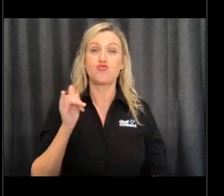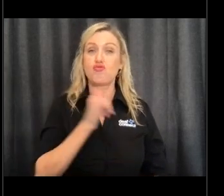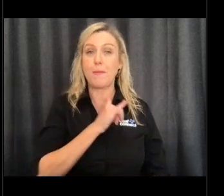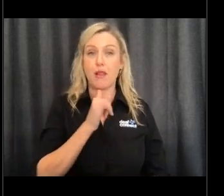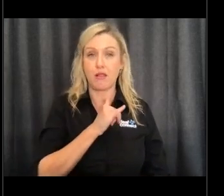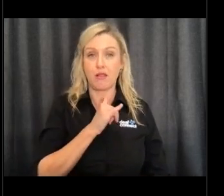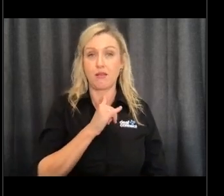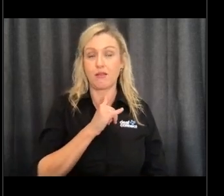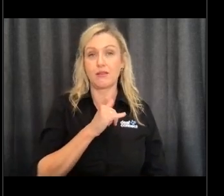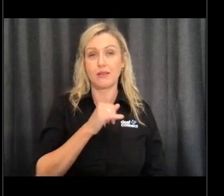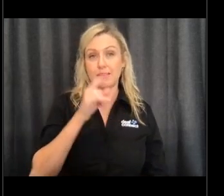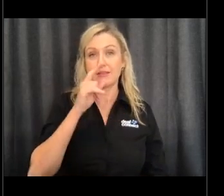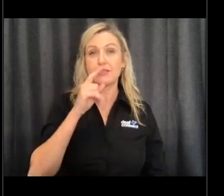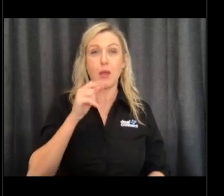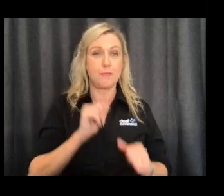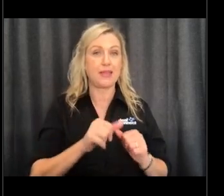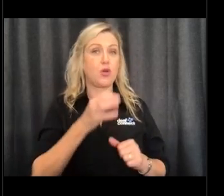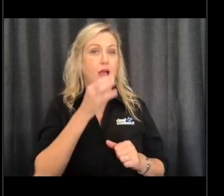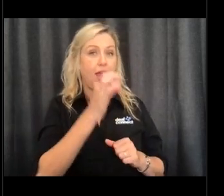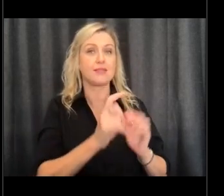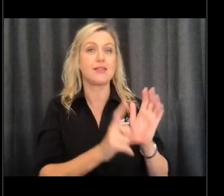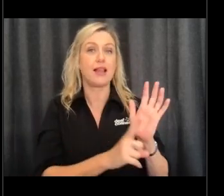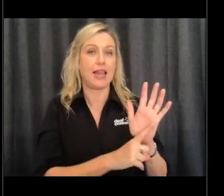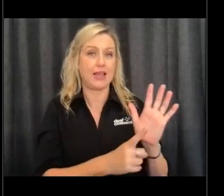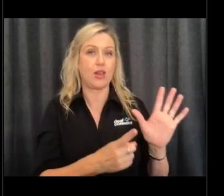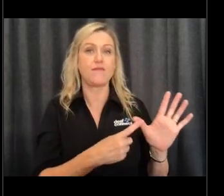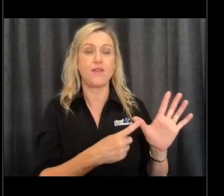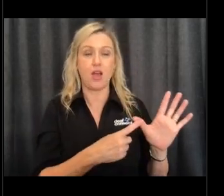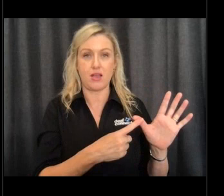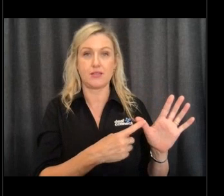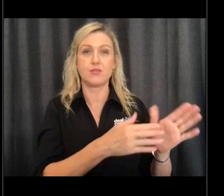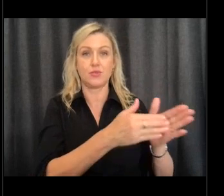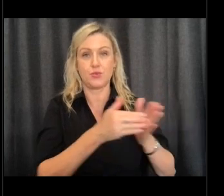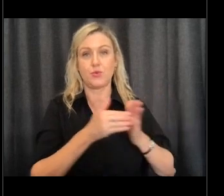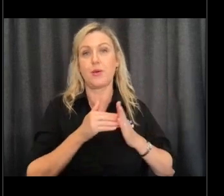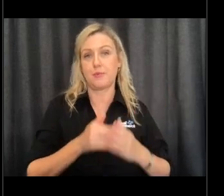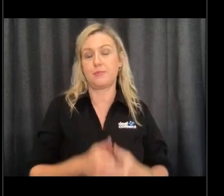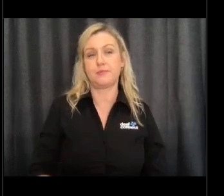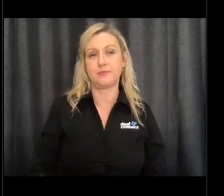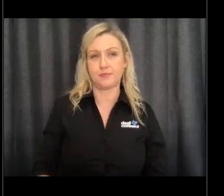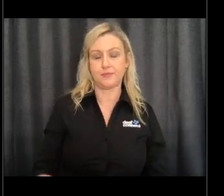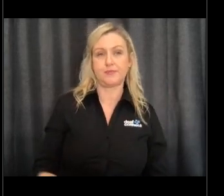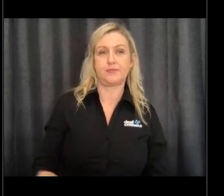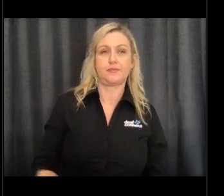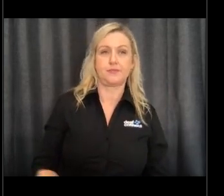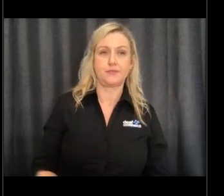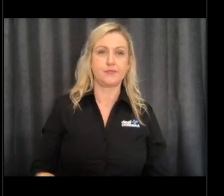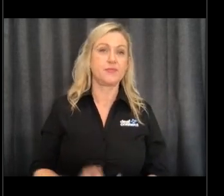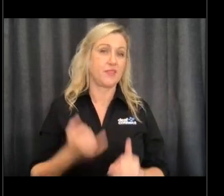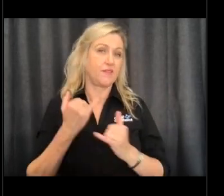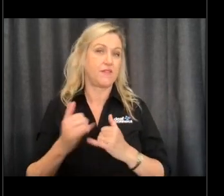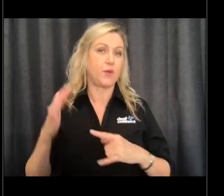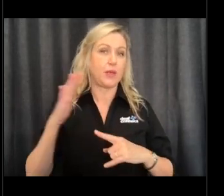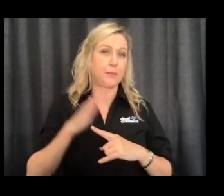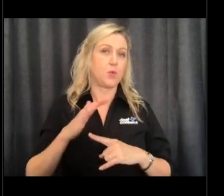get legal advice, for example, from criminal lawyers. So that's a really important part of this.